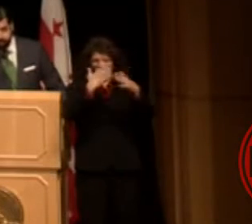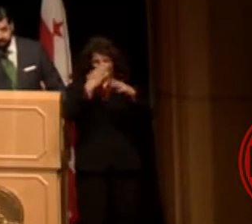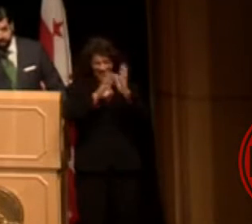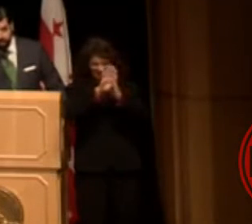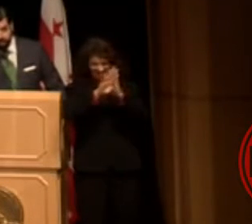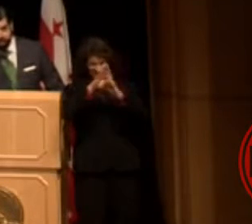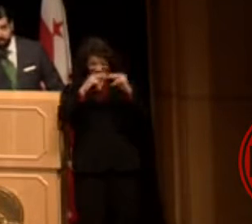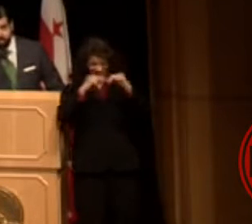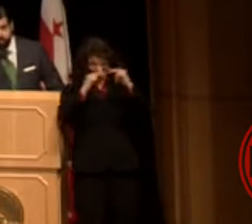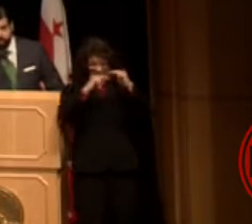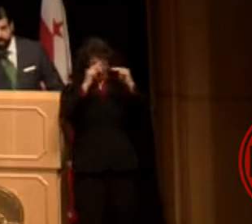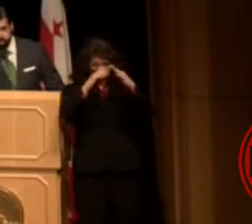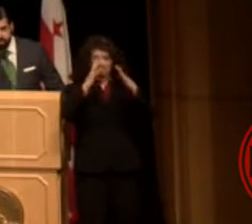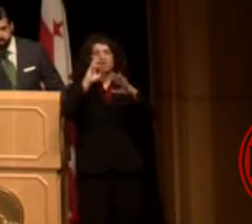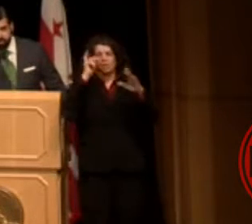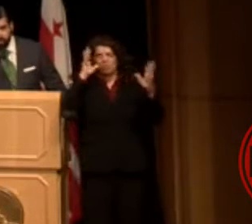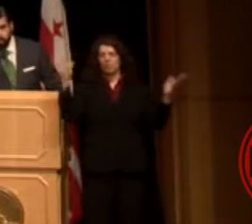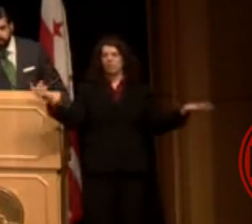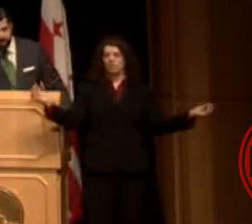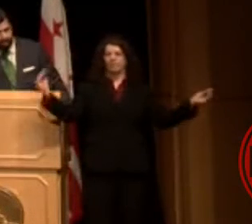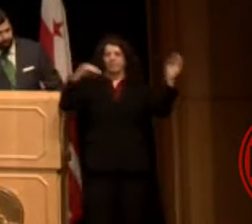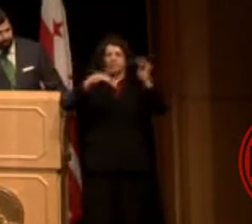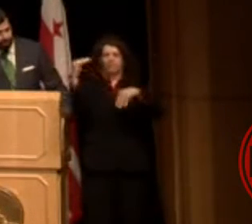COMMUNITIES PROPERTY, 2 PATTERSON STREET NORTHEAST.